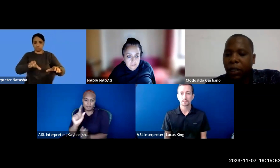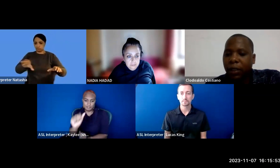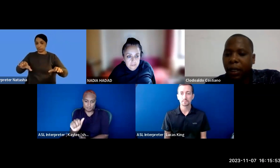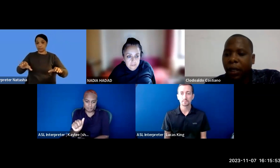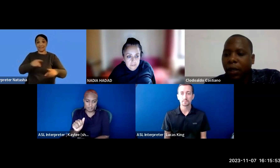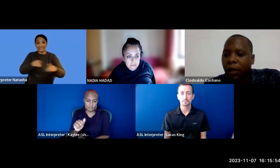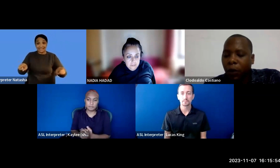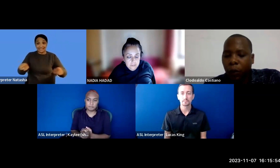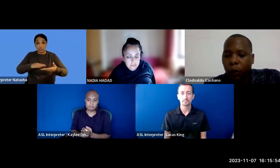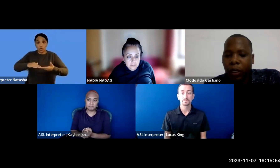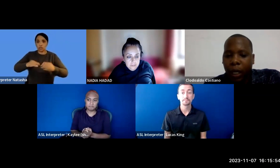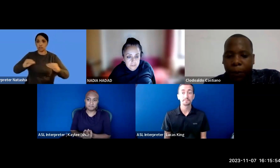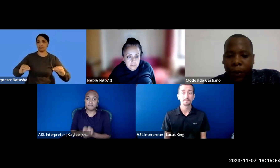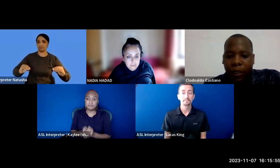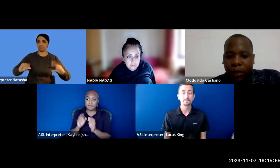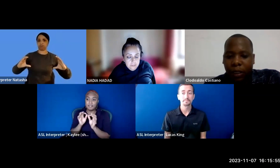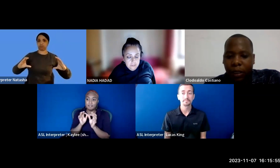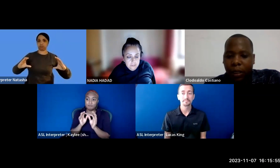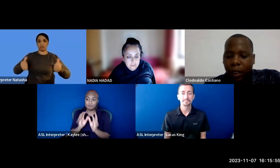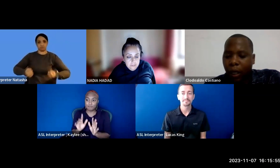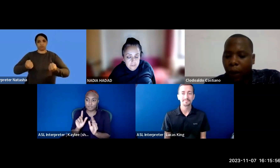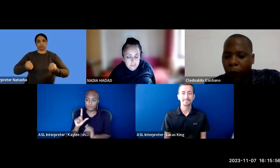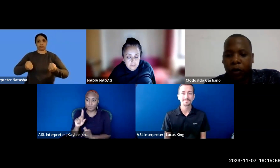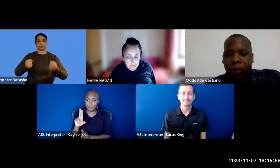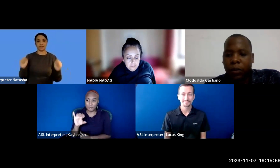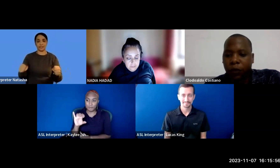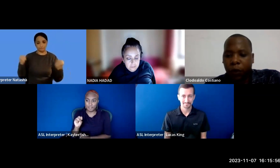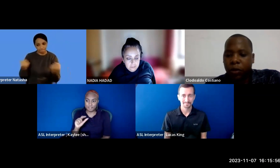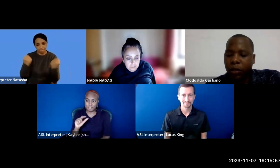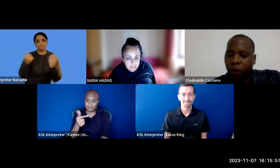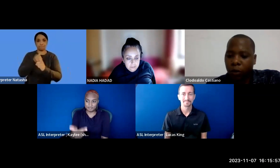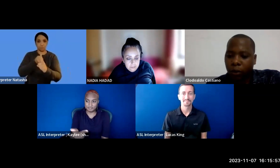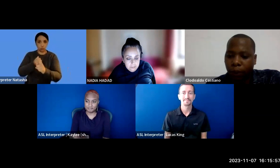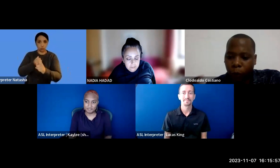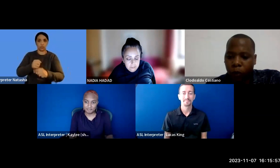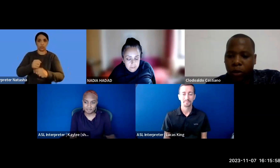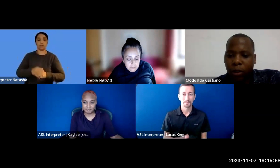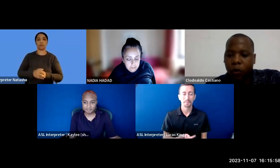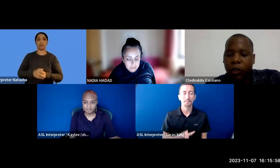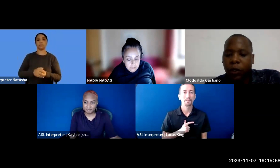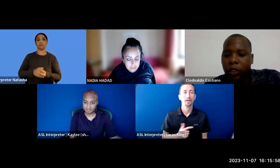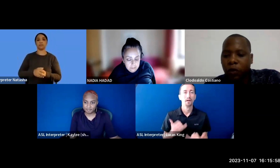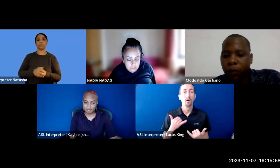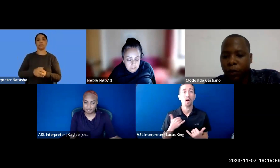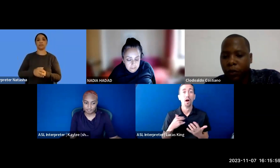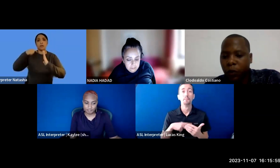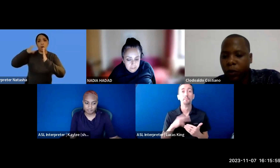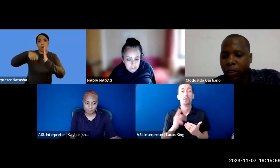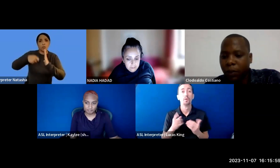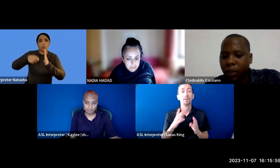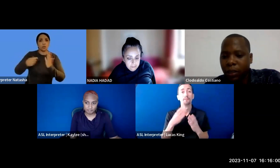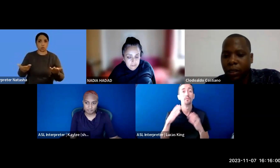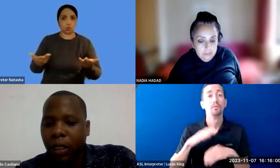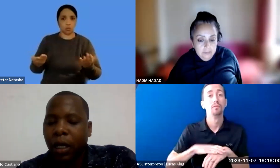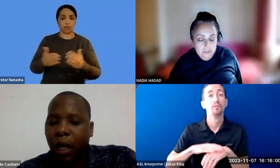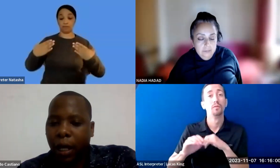Currently we are implementing programs focusing on promoting the human Rights of Persons with Disabilities,